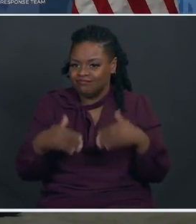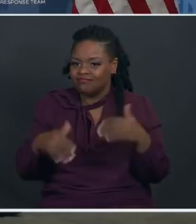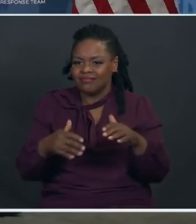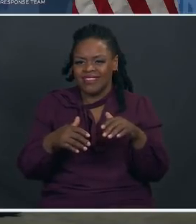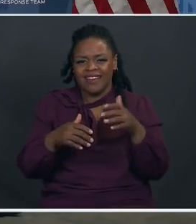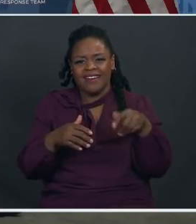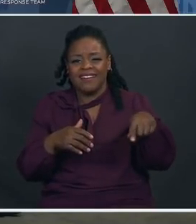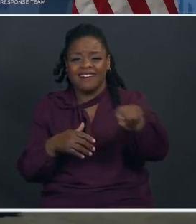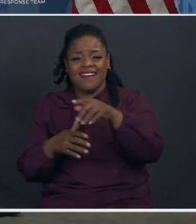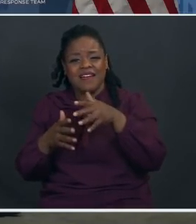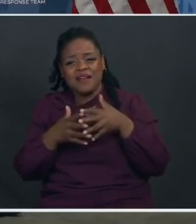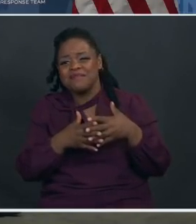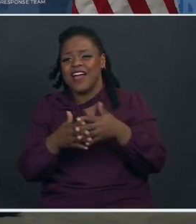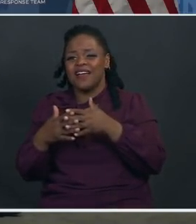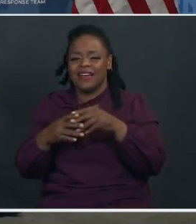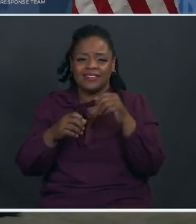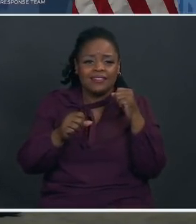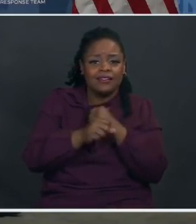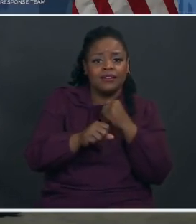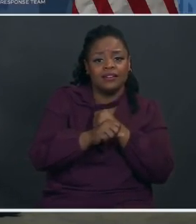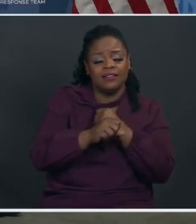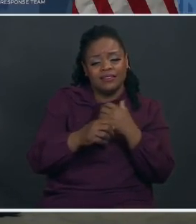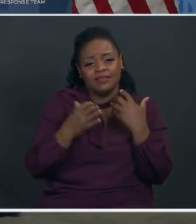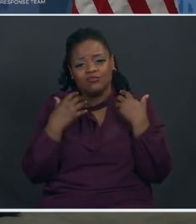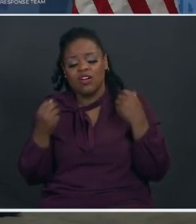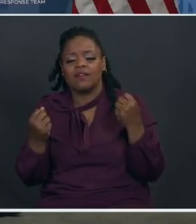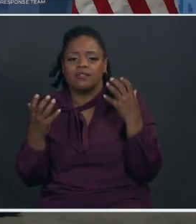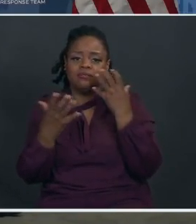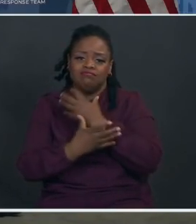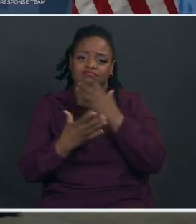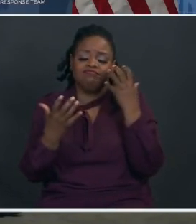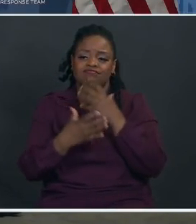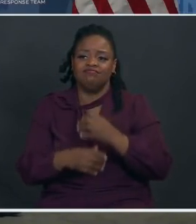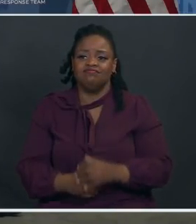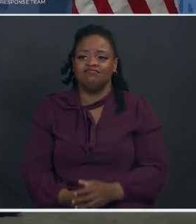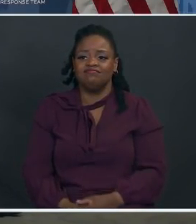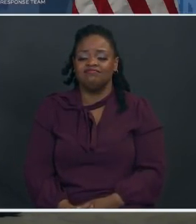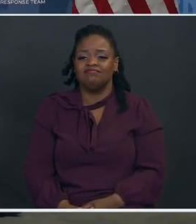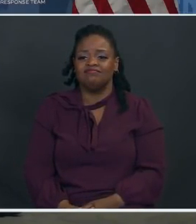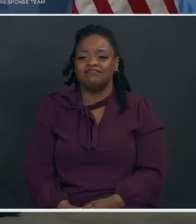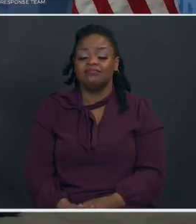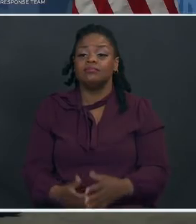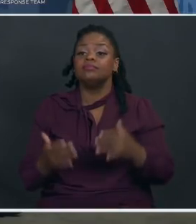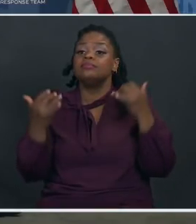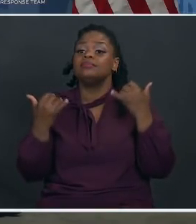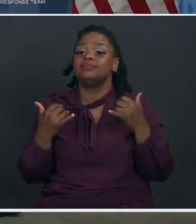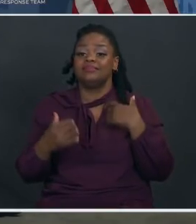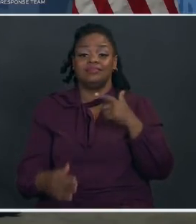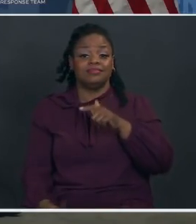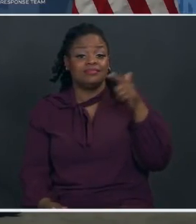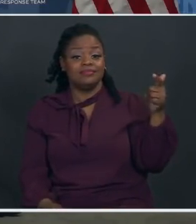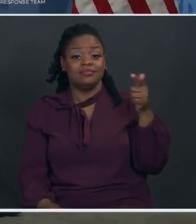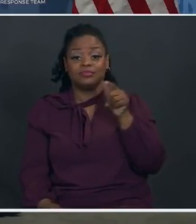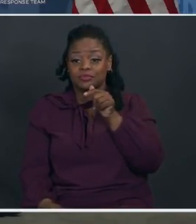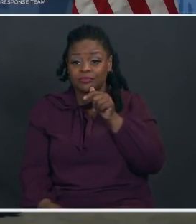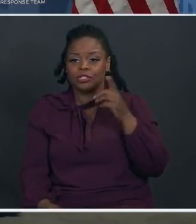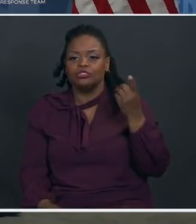And everyone will benefit from hearing directly from them. So, with that, I'll turn it over to Dr. Walensky at the CDC.